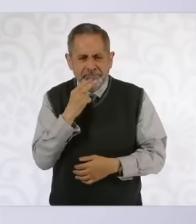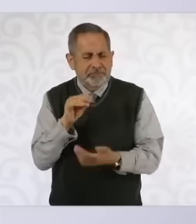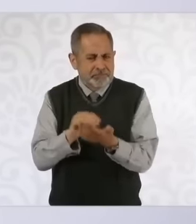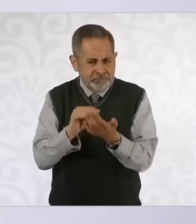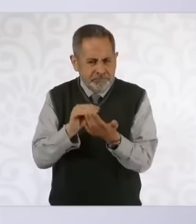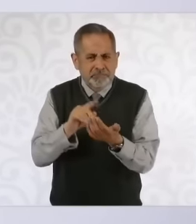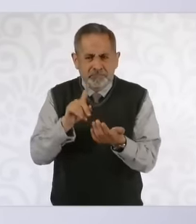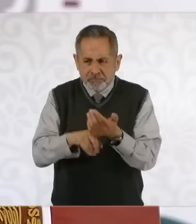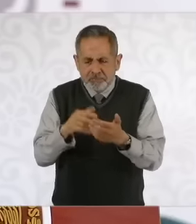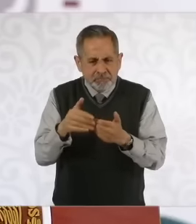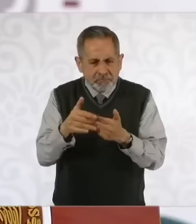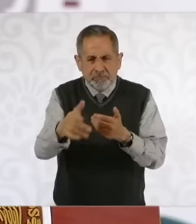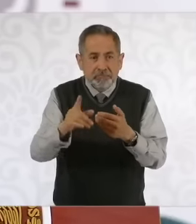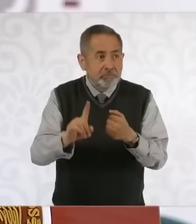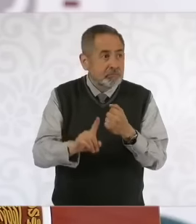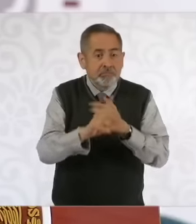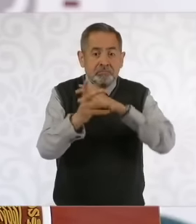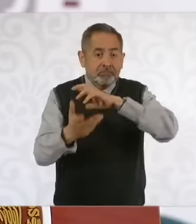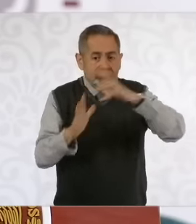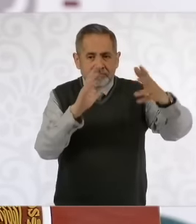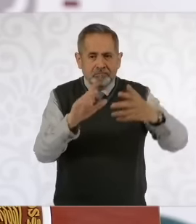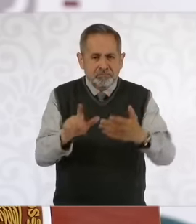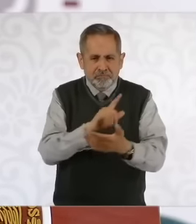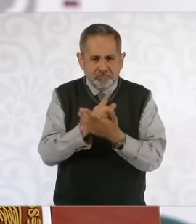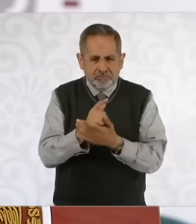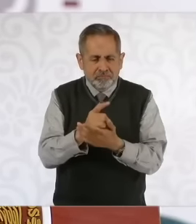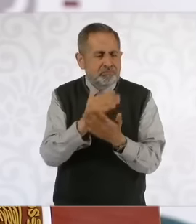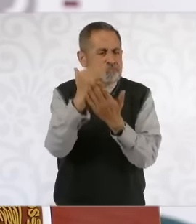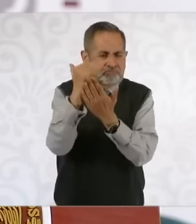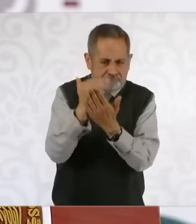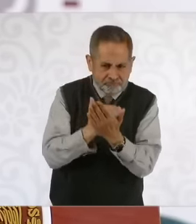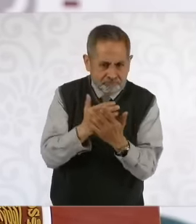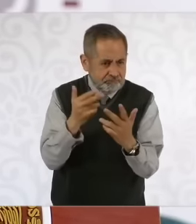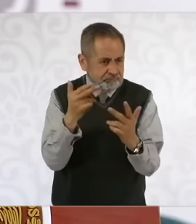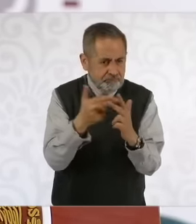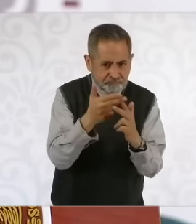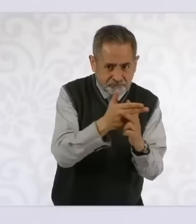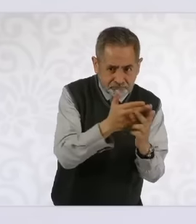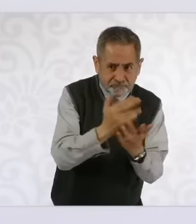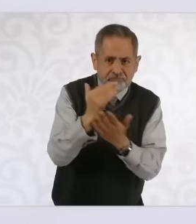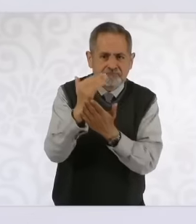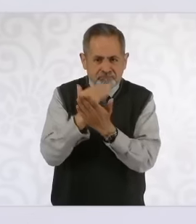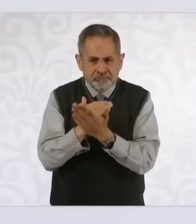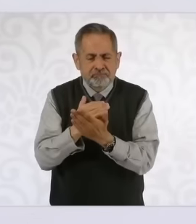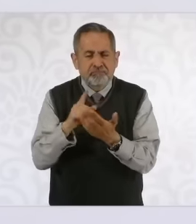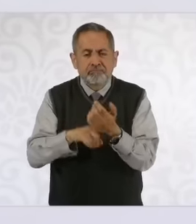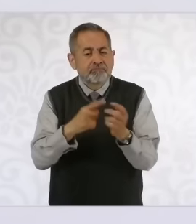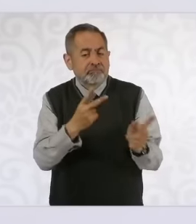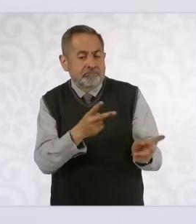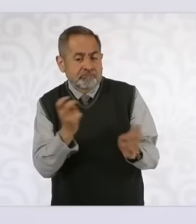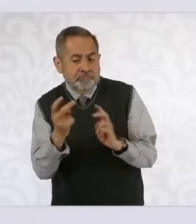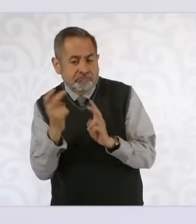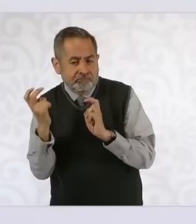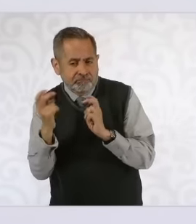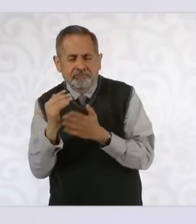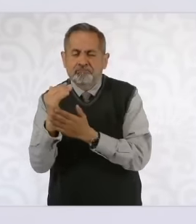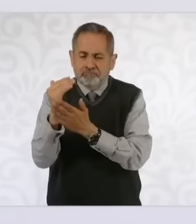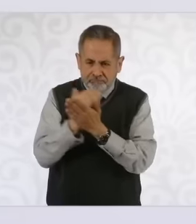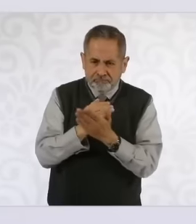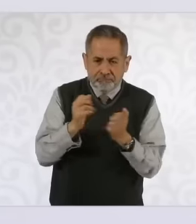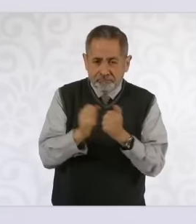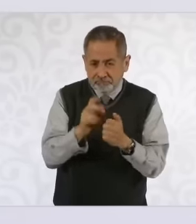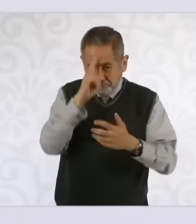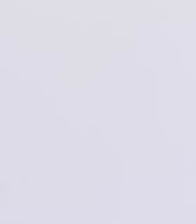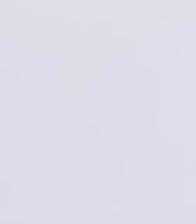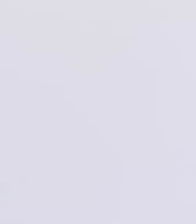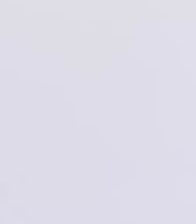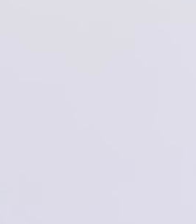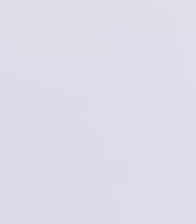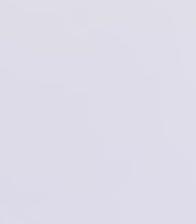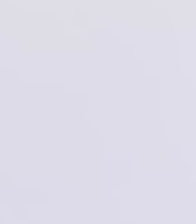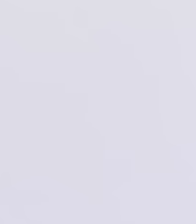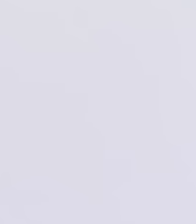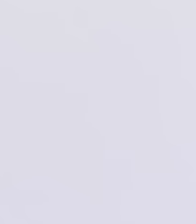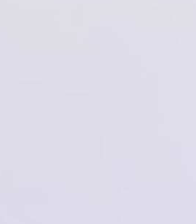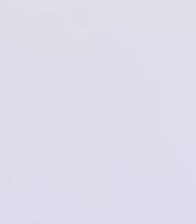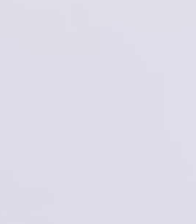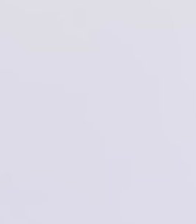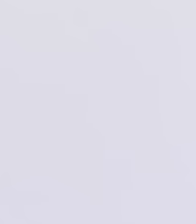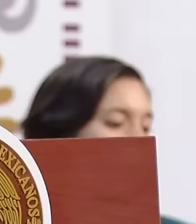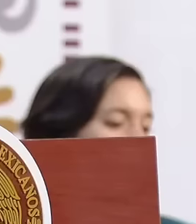high-impact crimes, homicides, all robberies. particularly with violence that